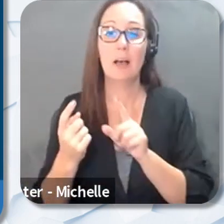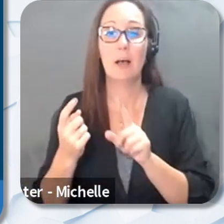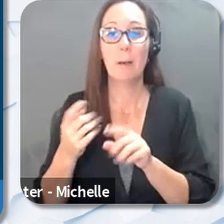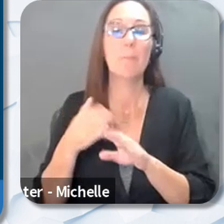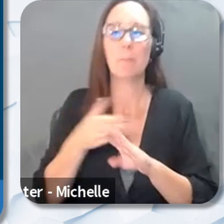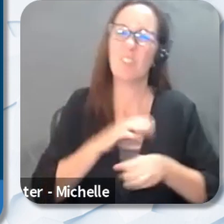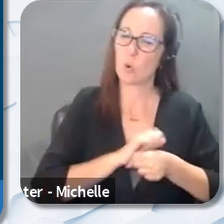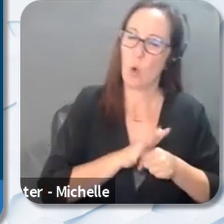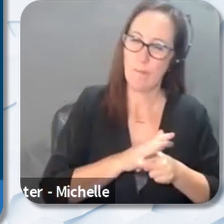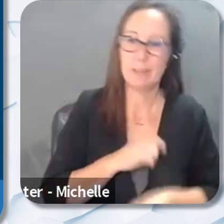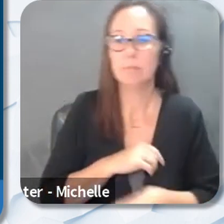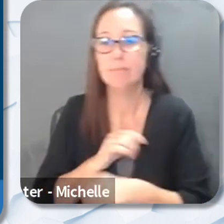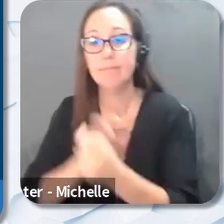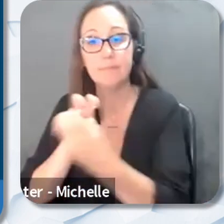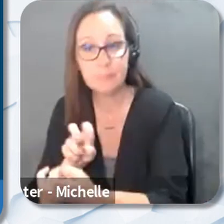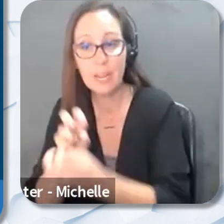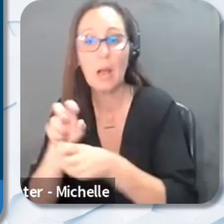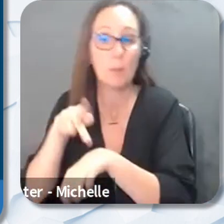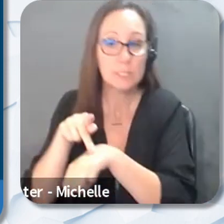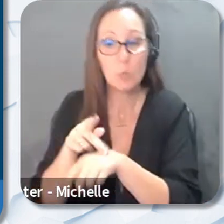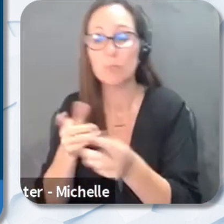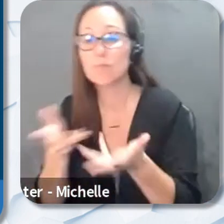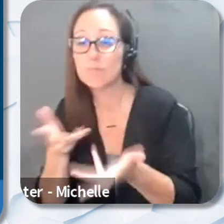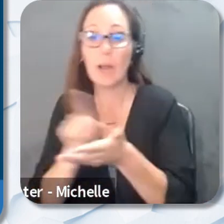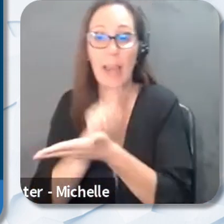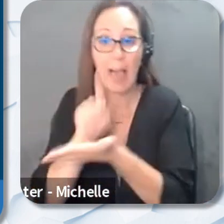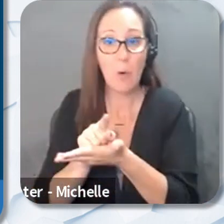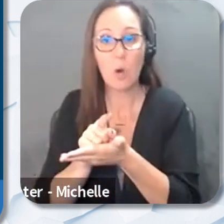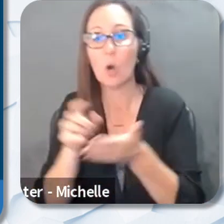go visit principles and spend an hour's time with them. And do walk through and talk and